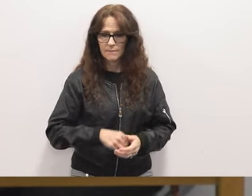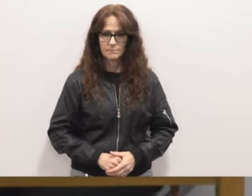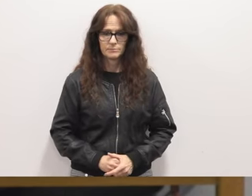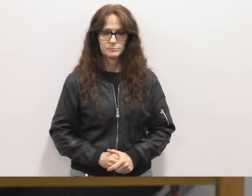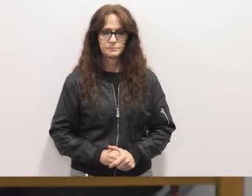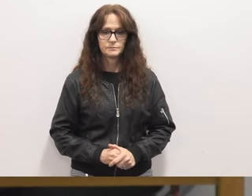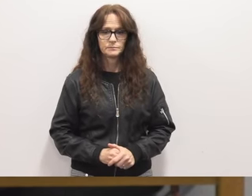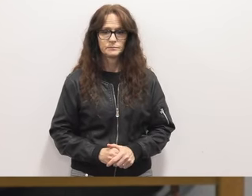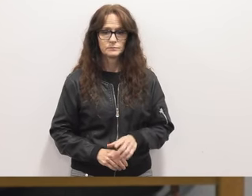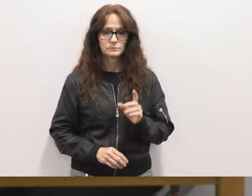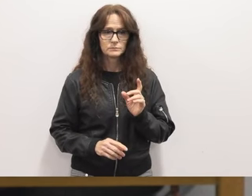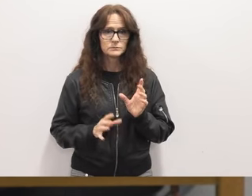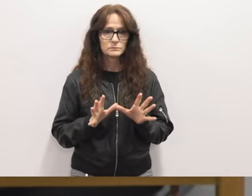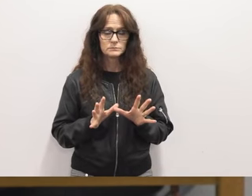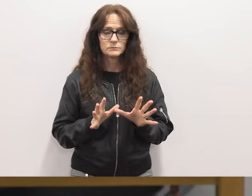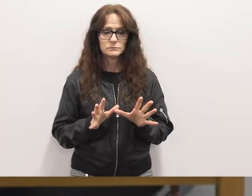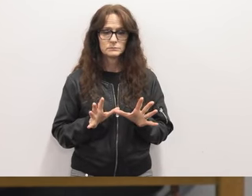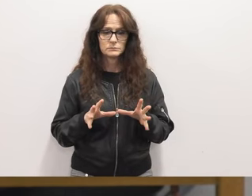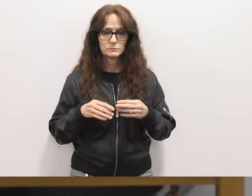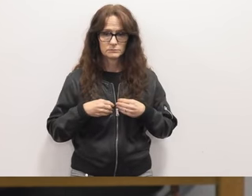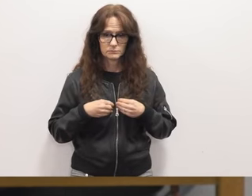[Diana Craighead] So you're settled on four goals.